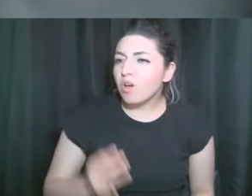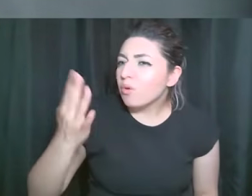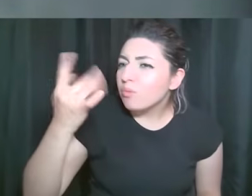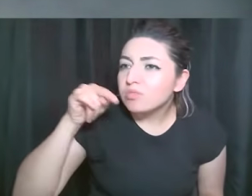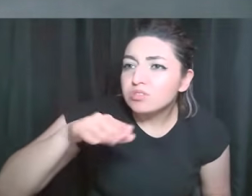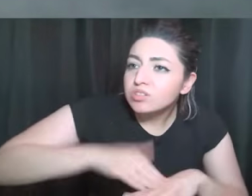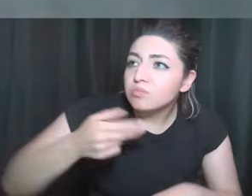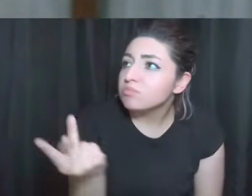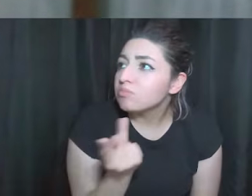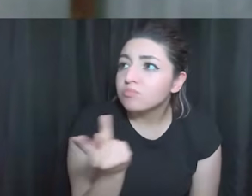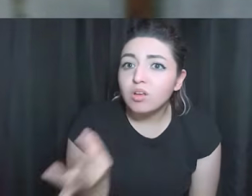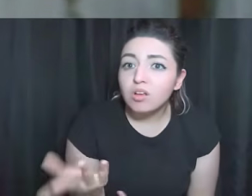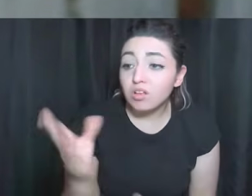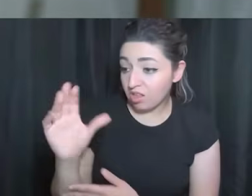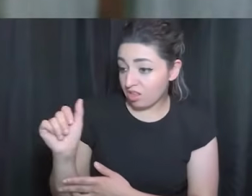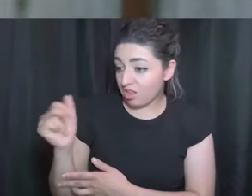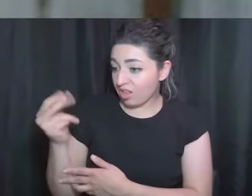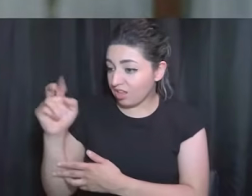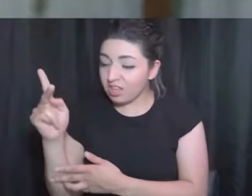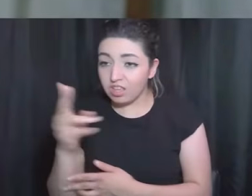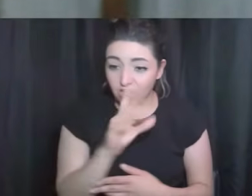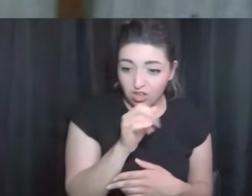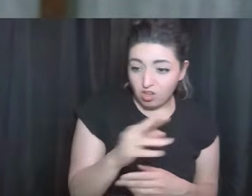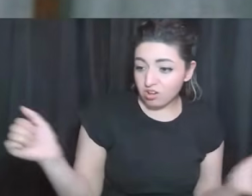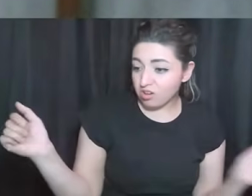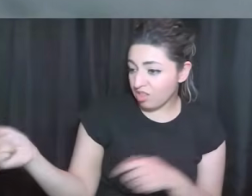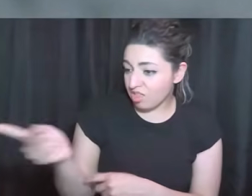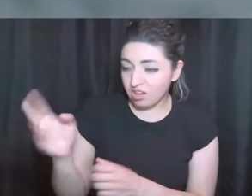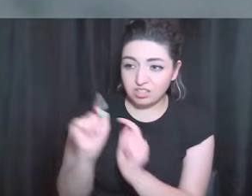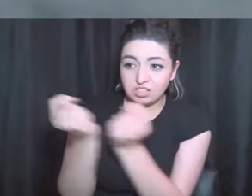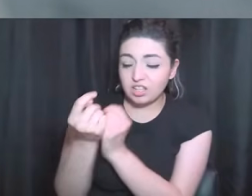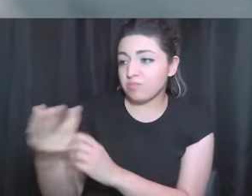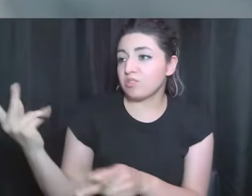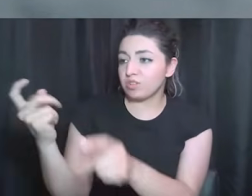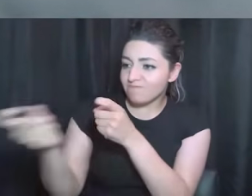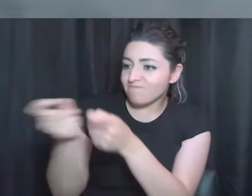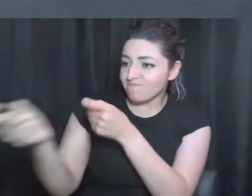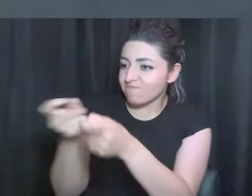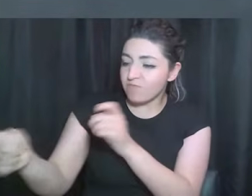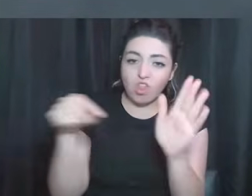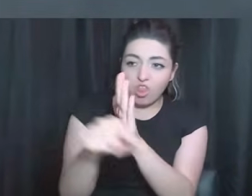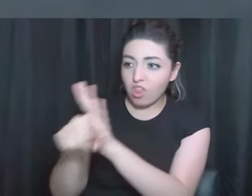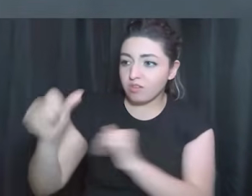Why'd you call us out here, huh? We're homicide. Anderson and Connor are android crimes. This not look like a homicide to you?